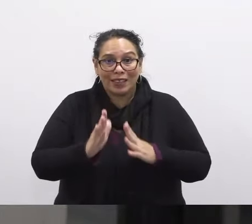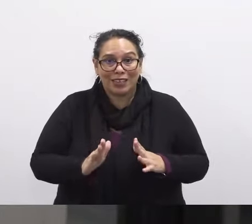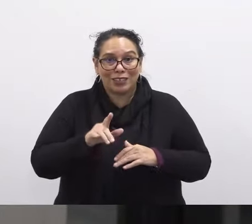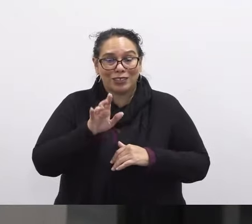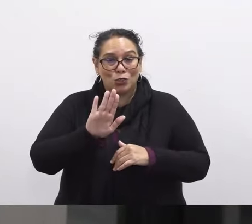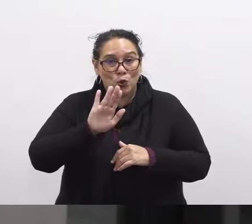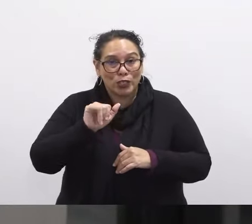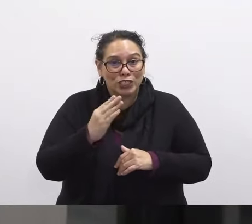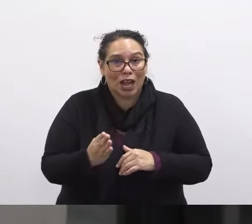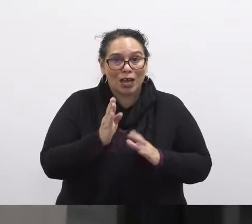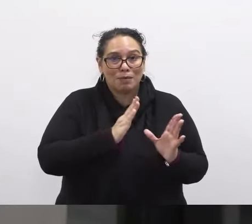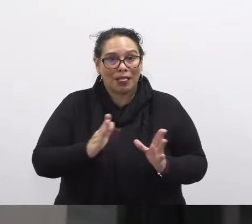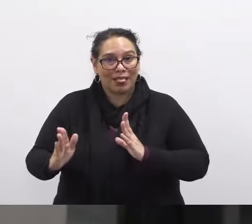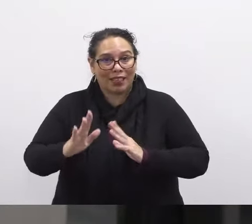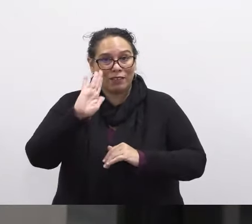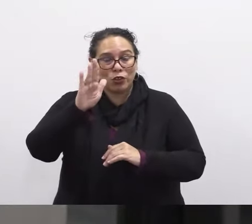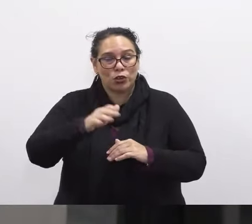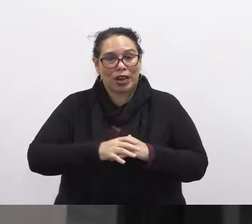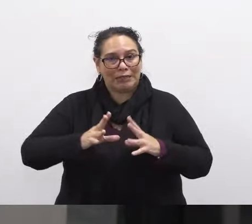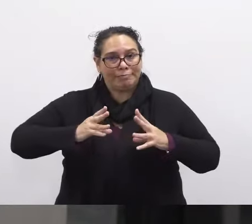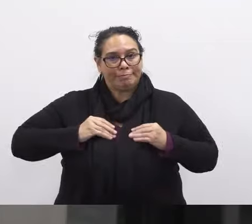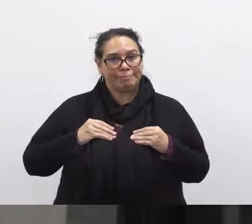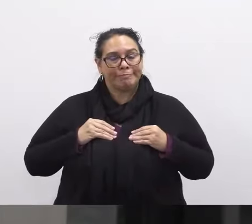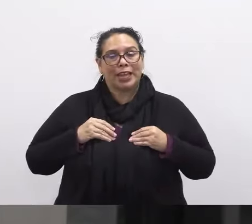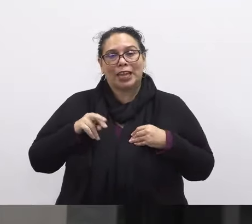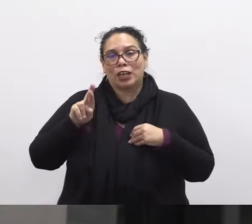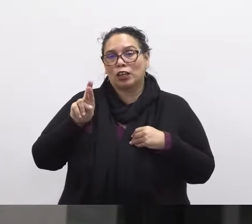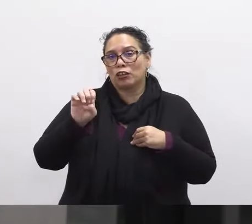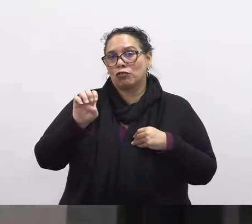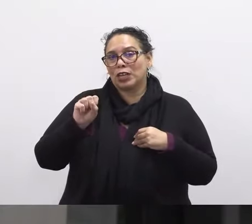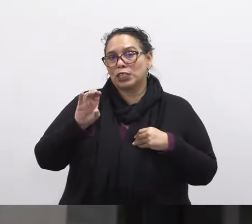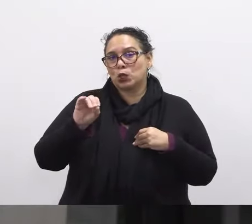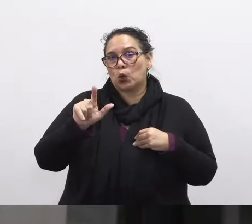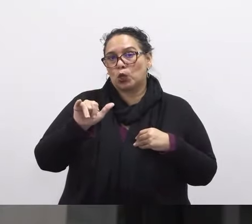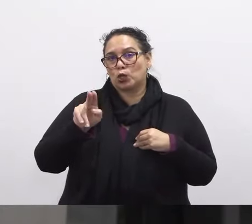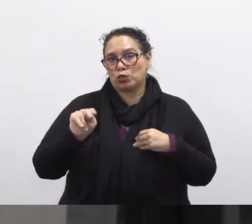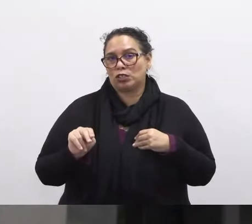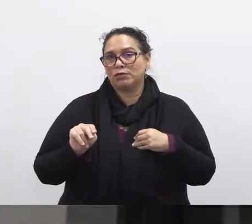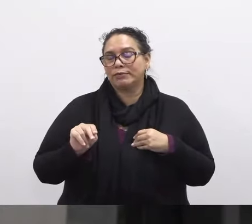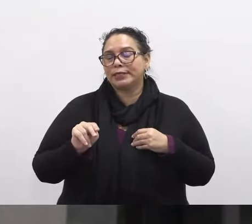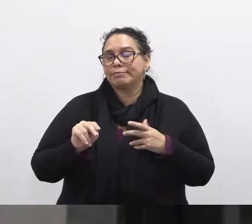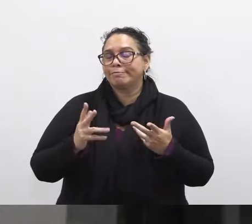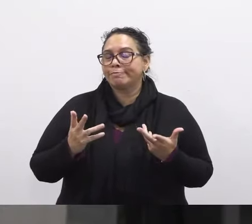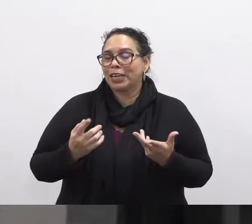Adopting this resolution is at least a step in that direction. Can you continue to hesitation and delay